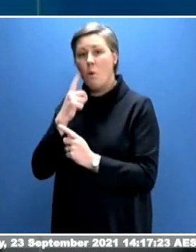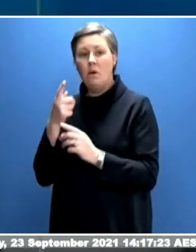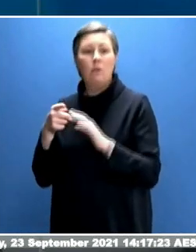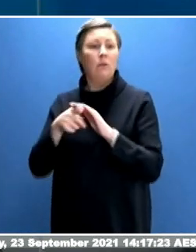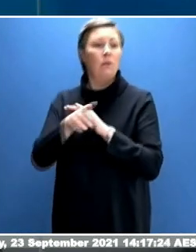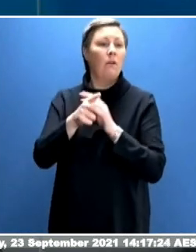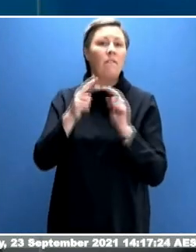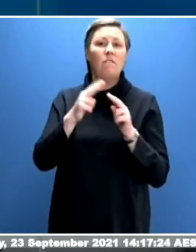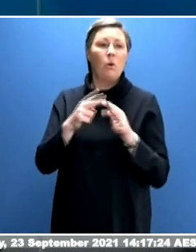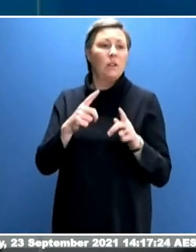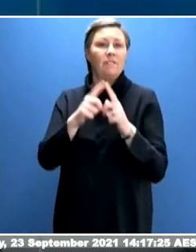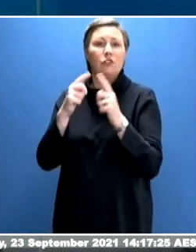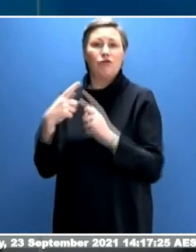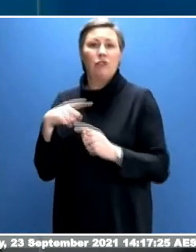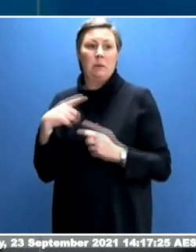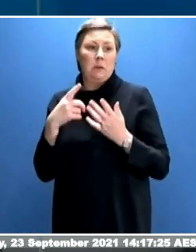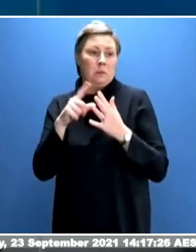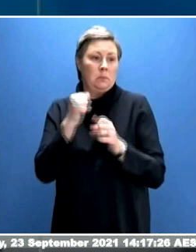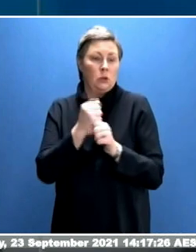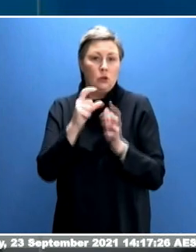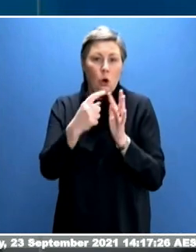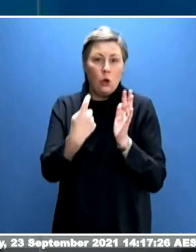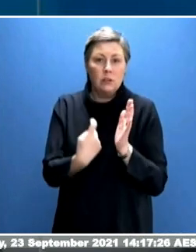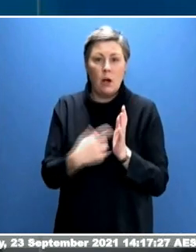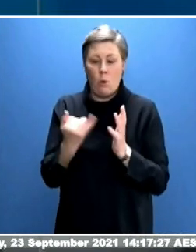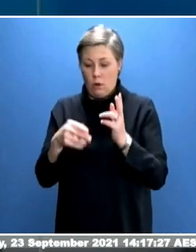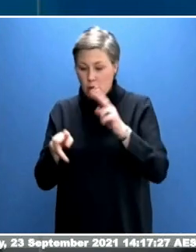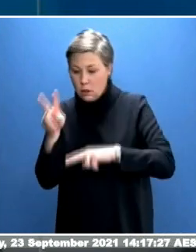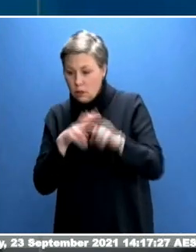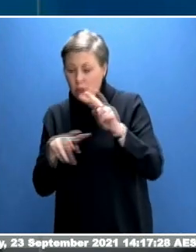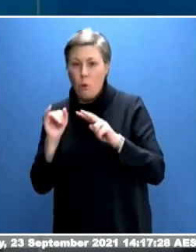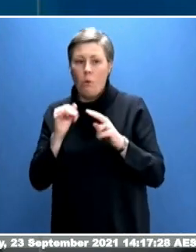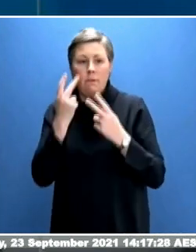including medical and assessments and outings and family visits, or even a